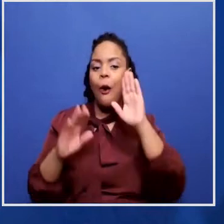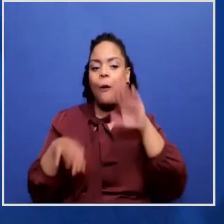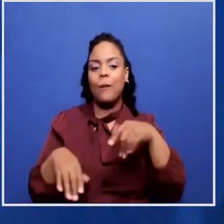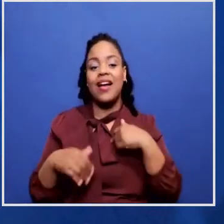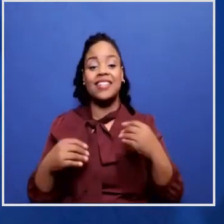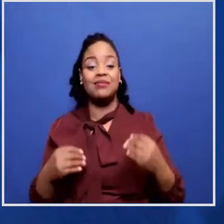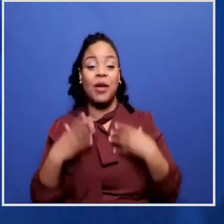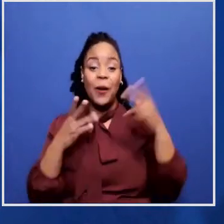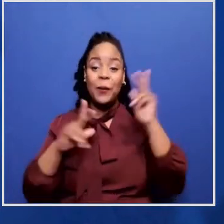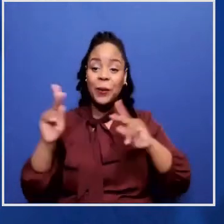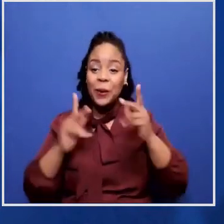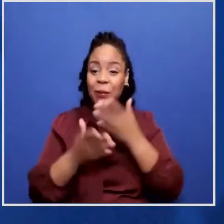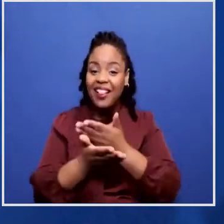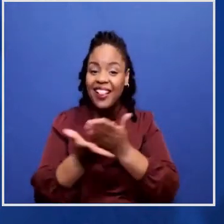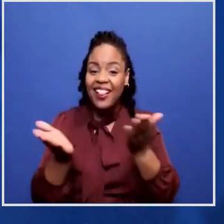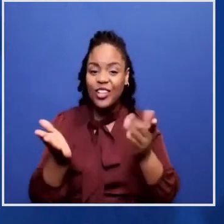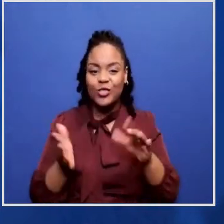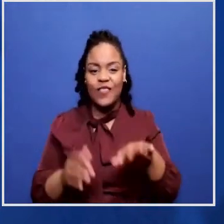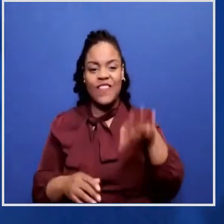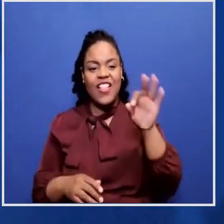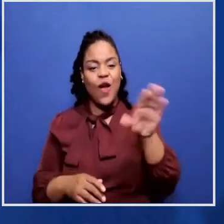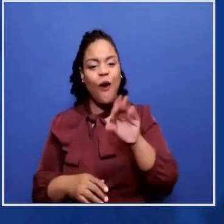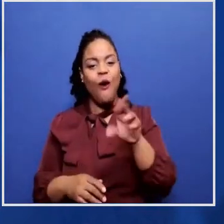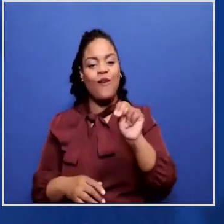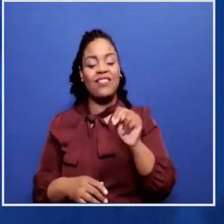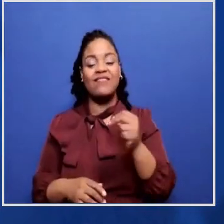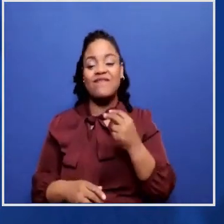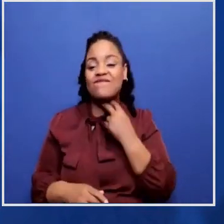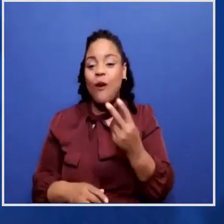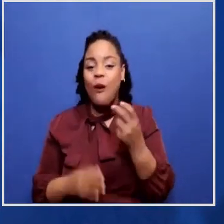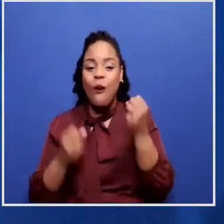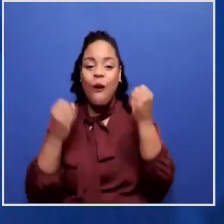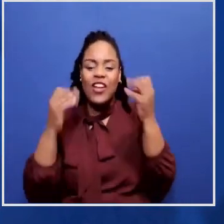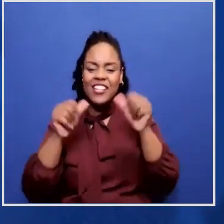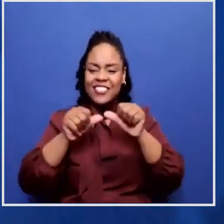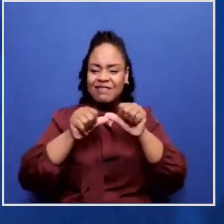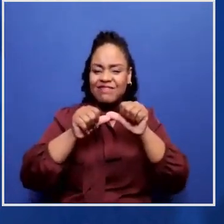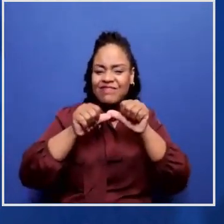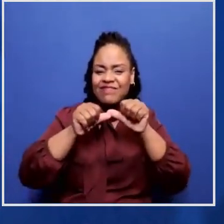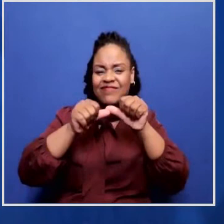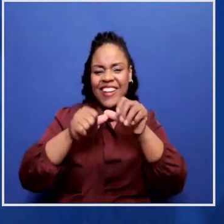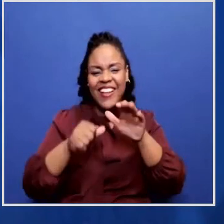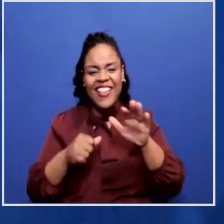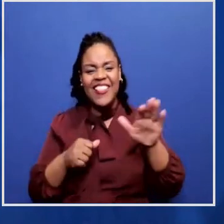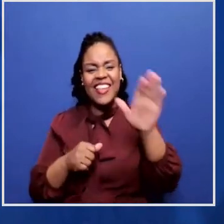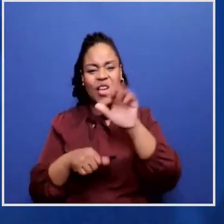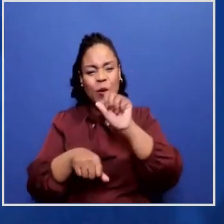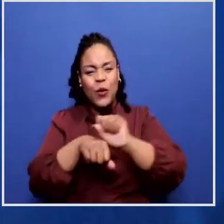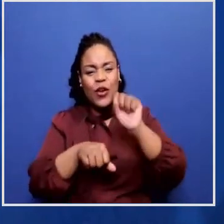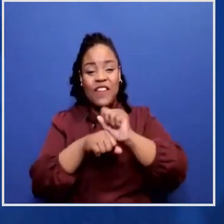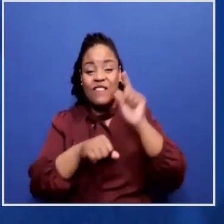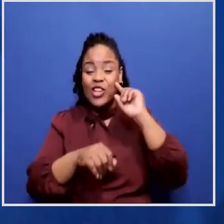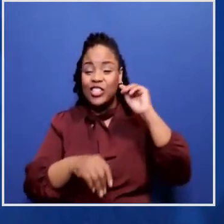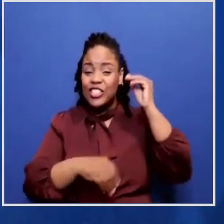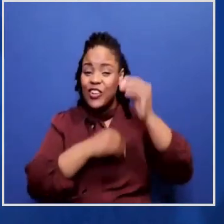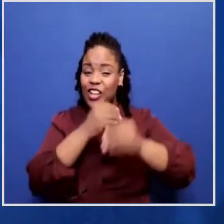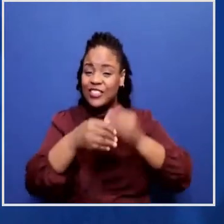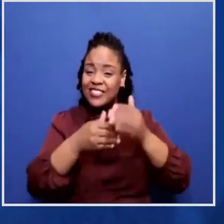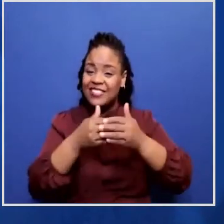EQUALITY. WITH MY SONGS I HOPE TO INSPIRE